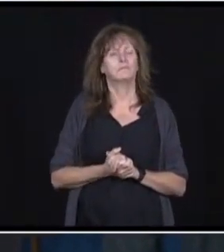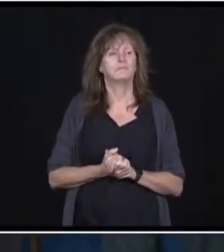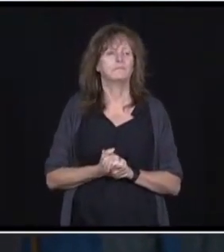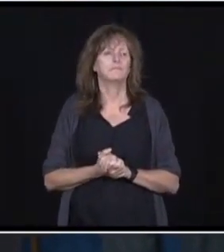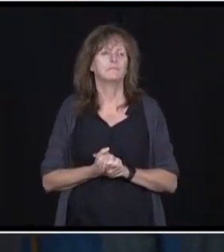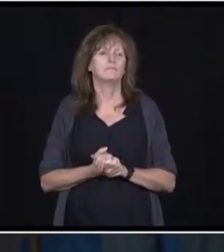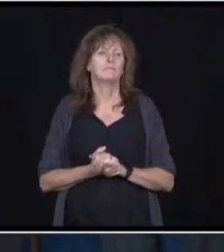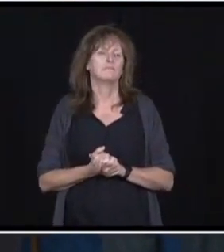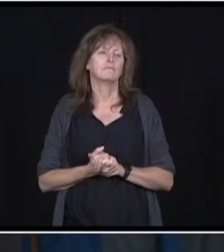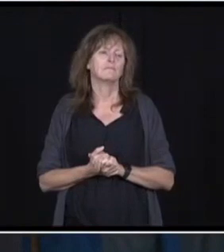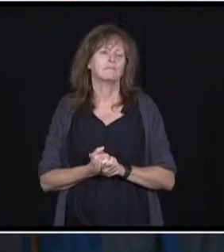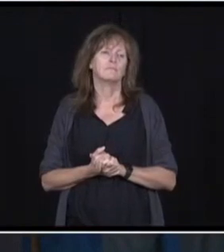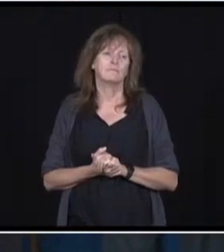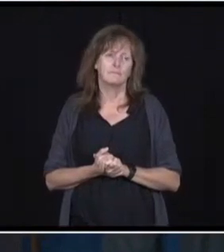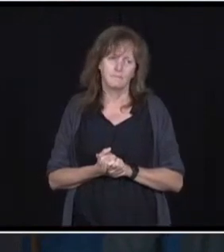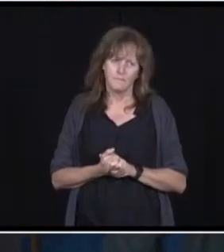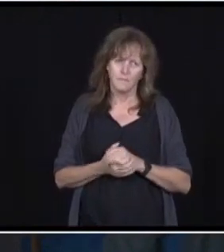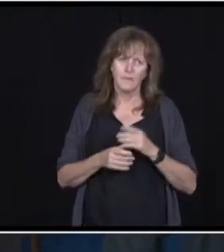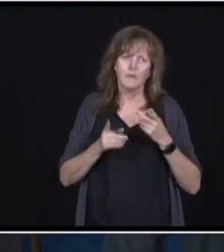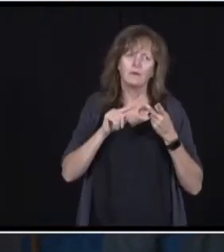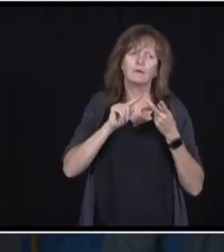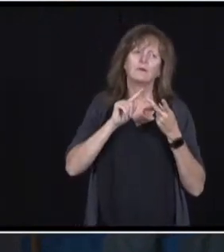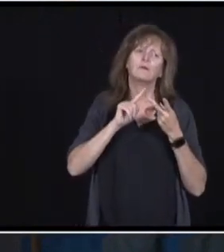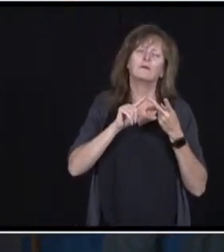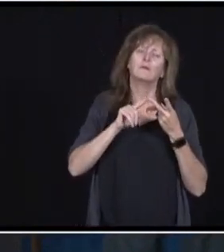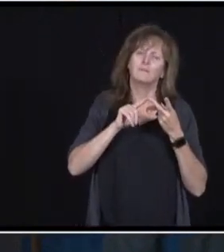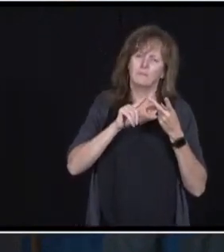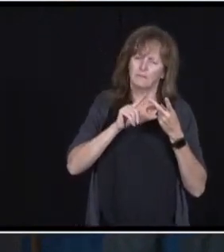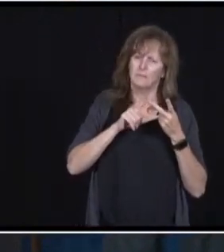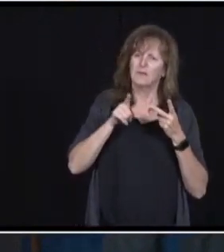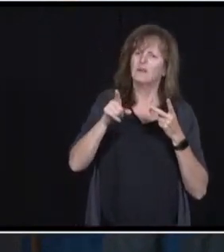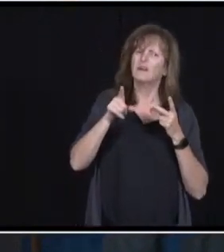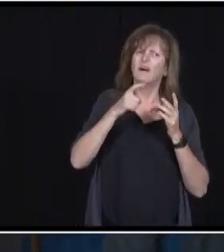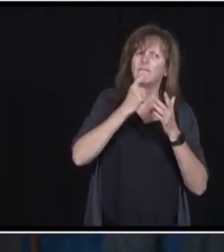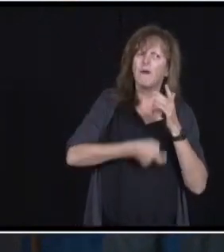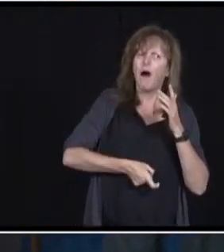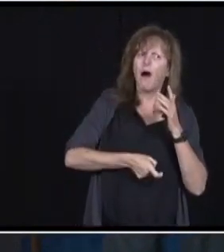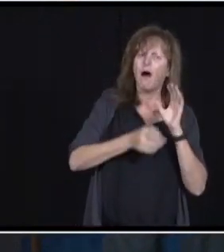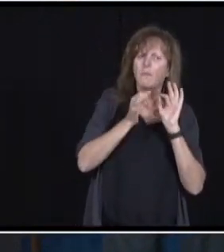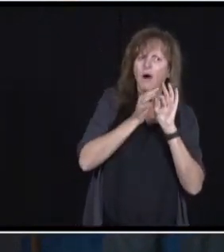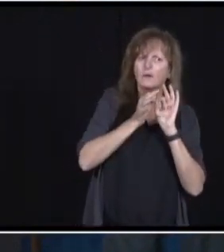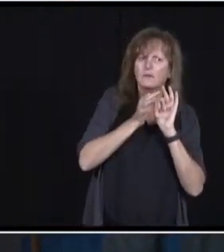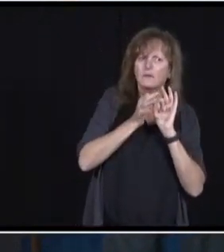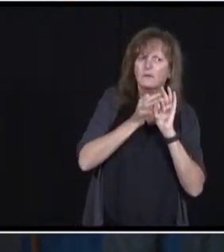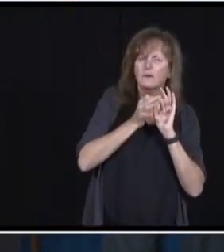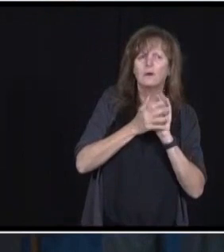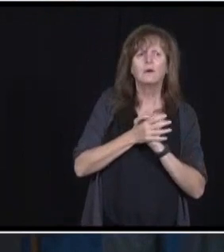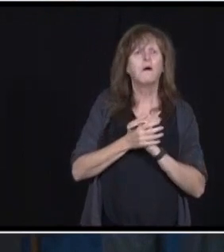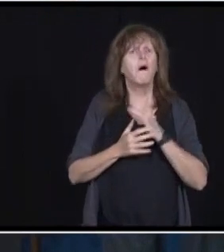and don't hold big parties, then we are all good. But this is to send a message to the reckless, careless